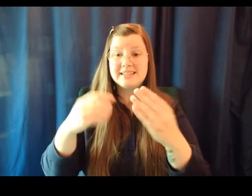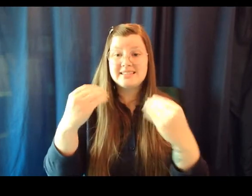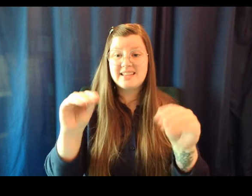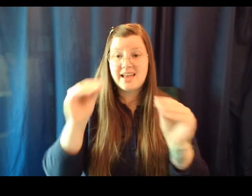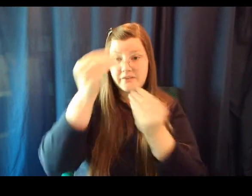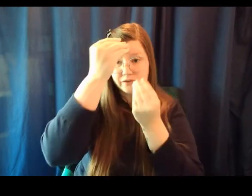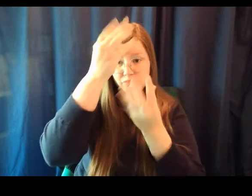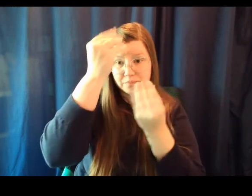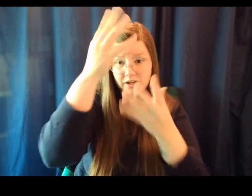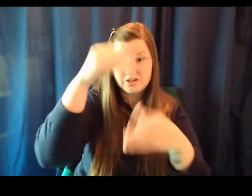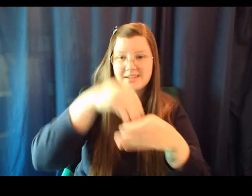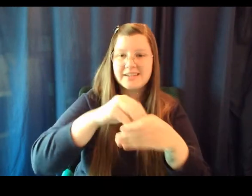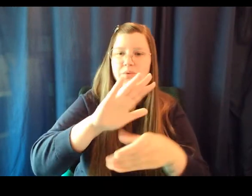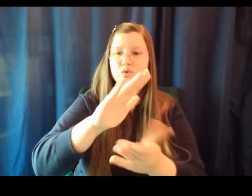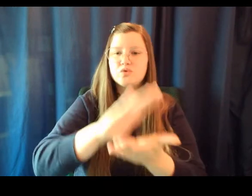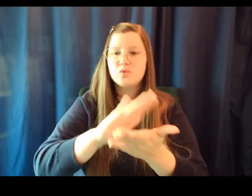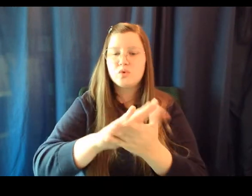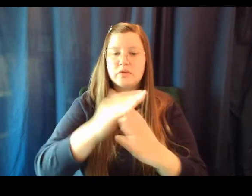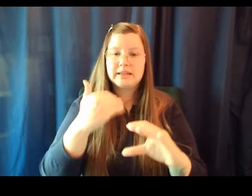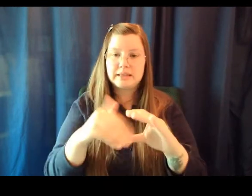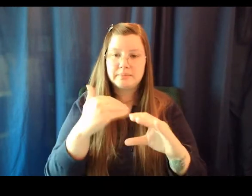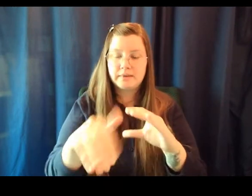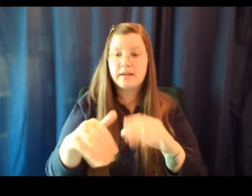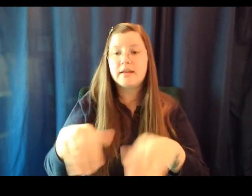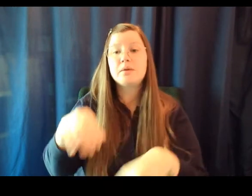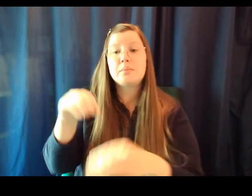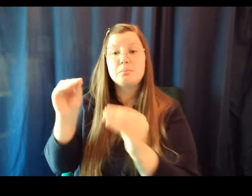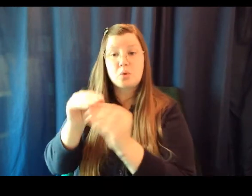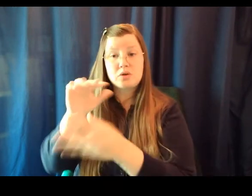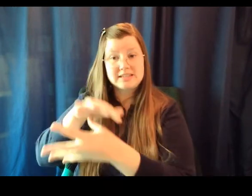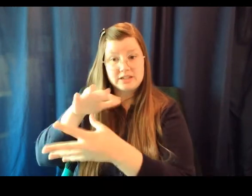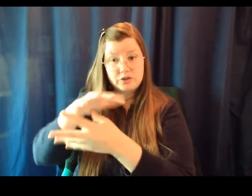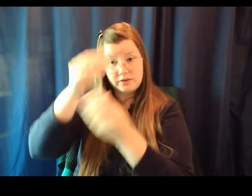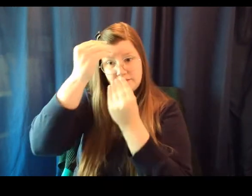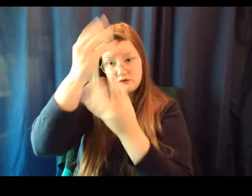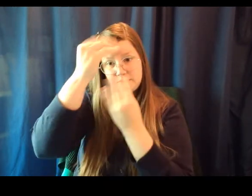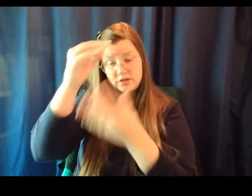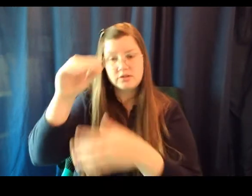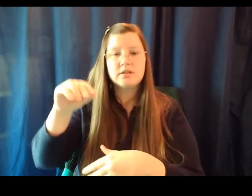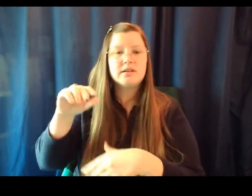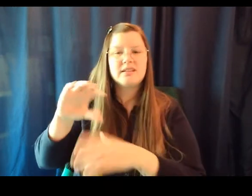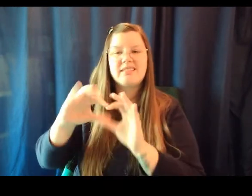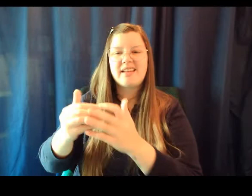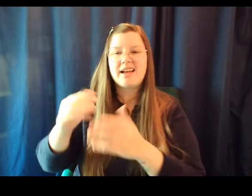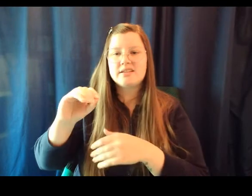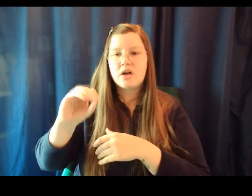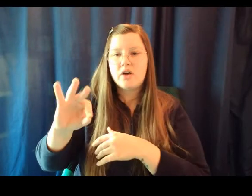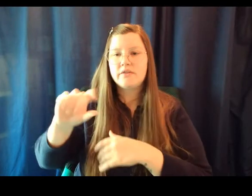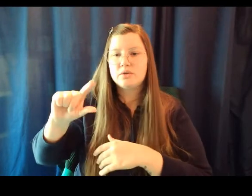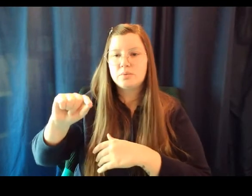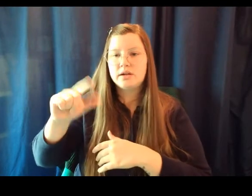of 2021 Information site! Check the EW Website for the link."